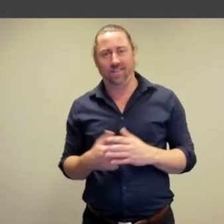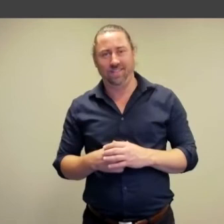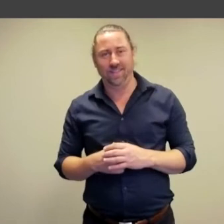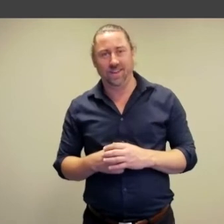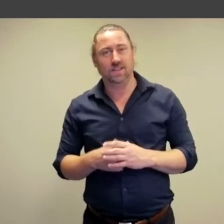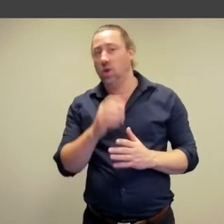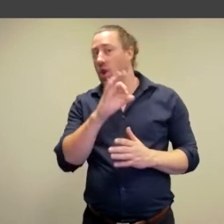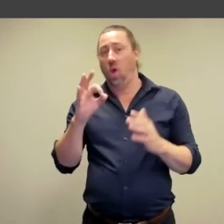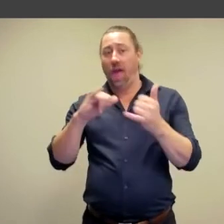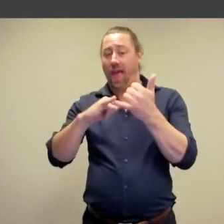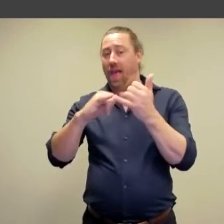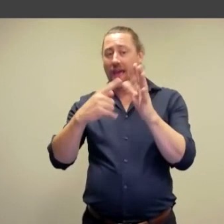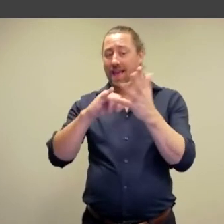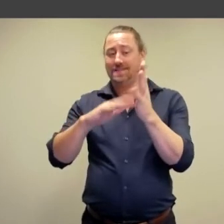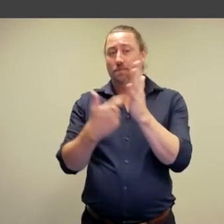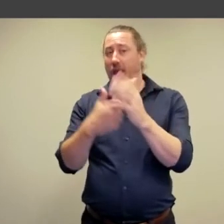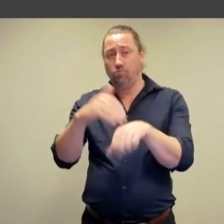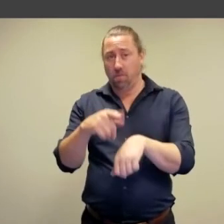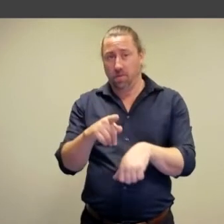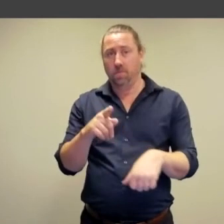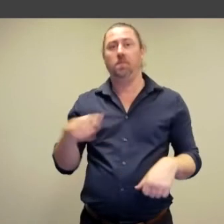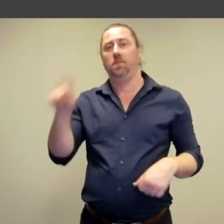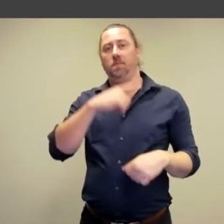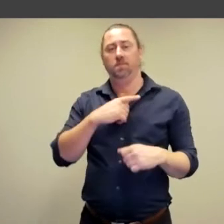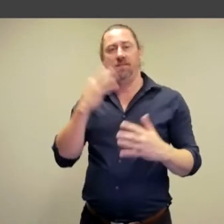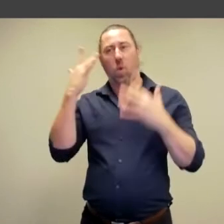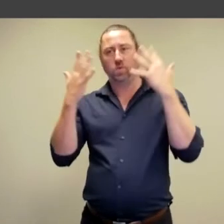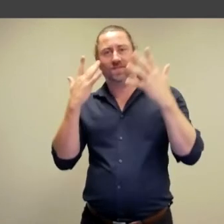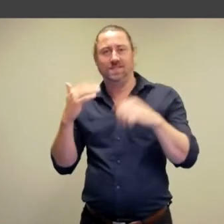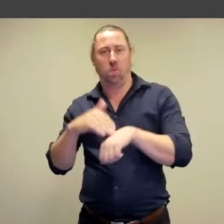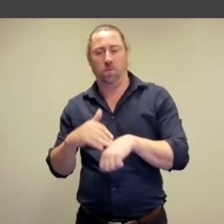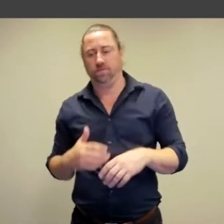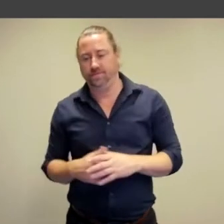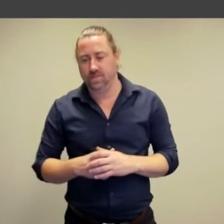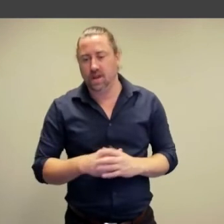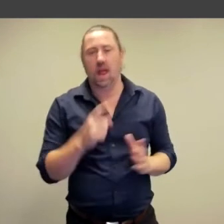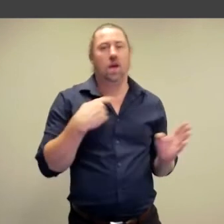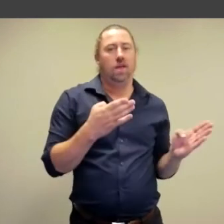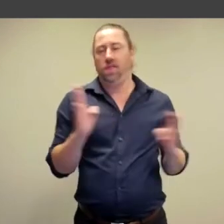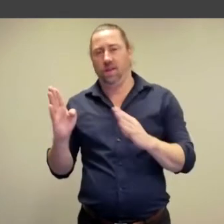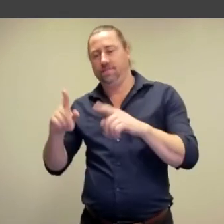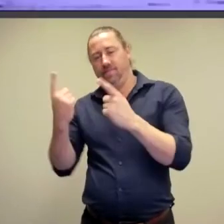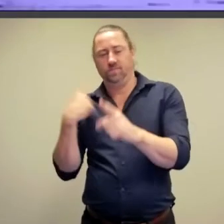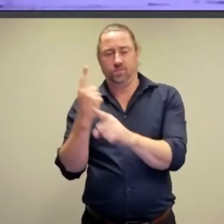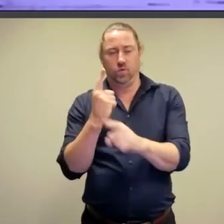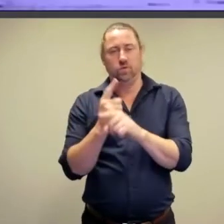in ASMR. Alright, let's shift direction again.